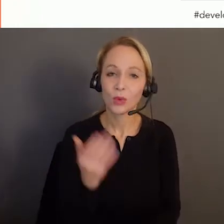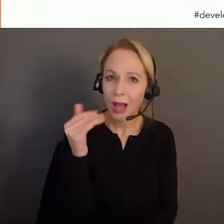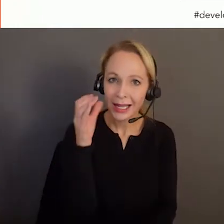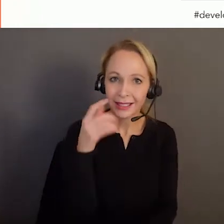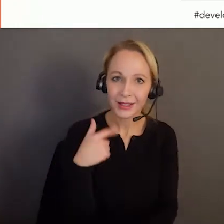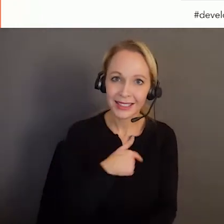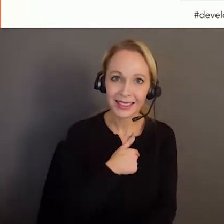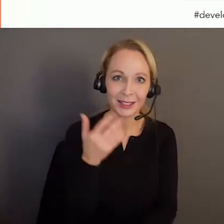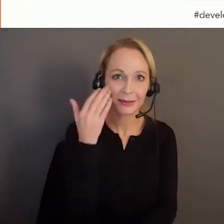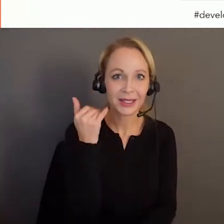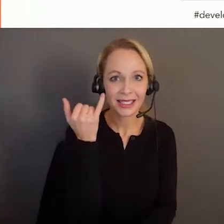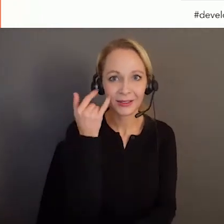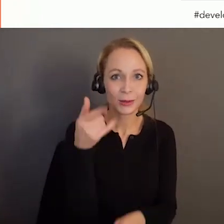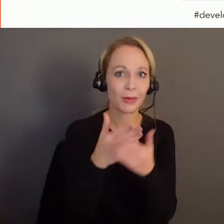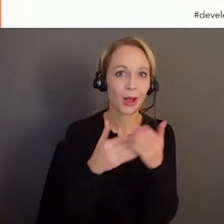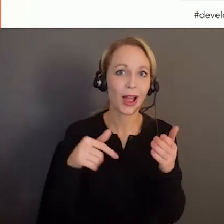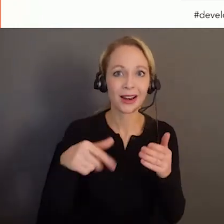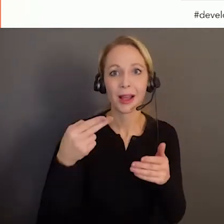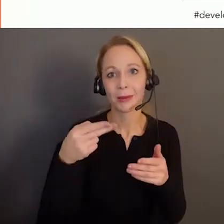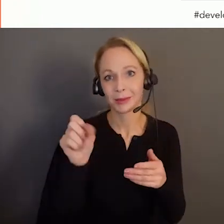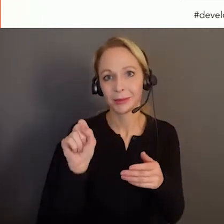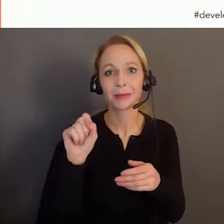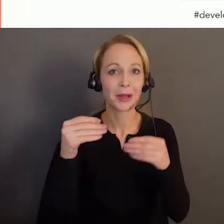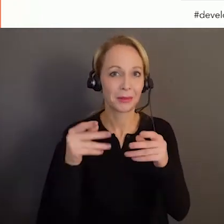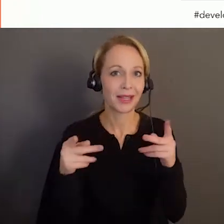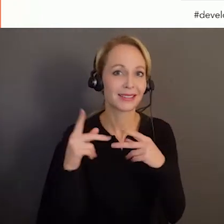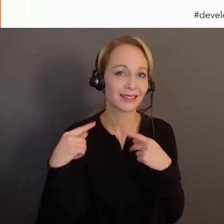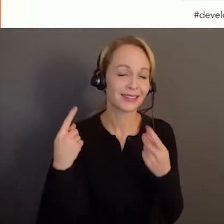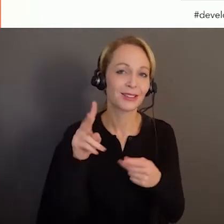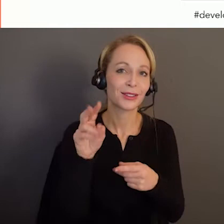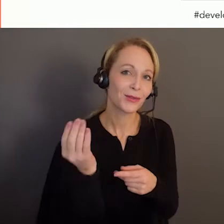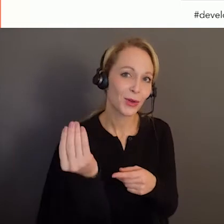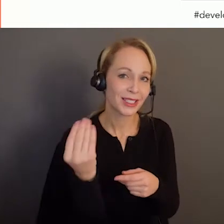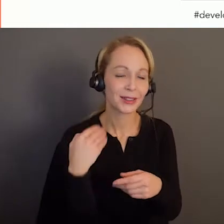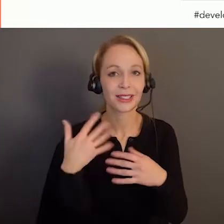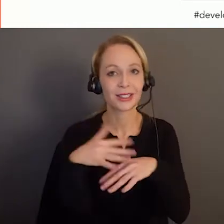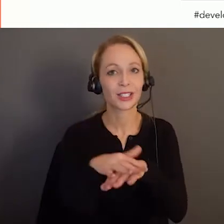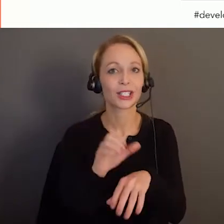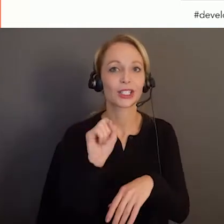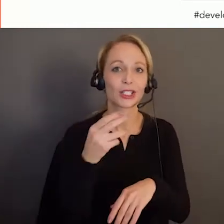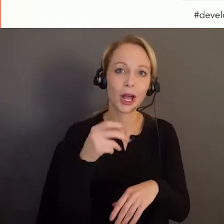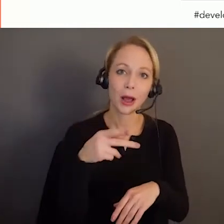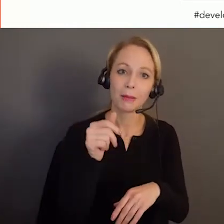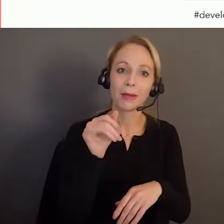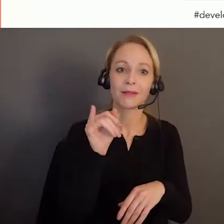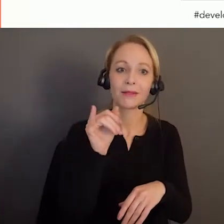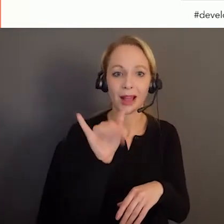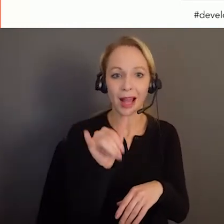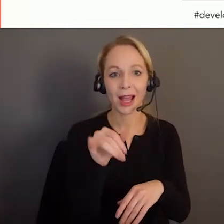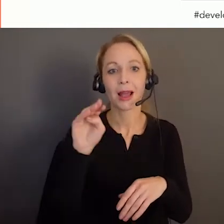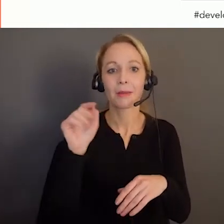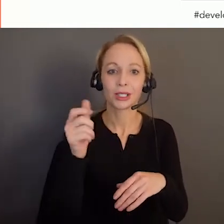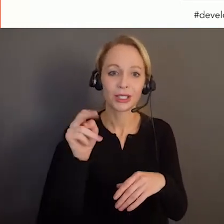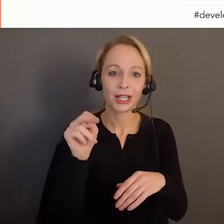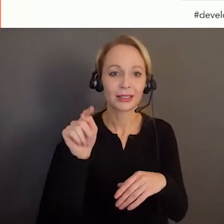WHY LISTEN TO US?